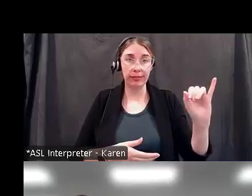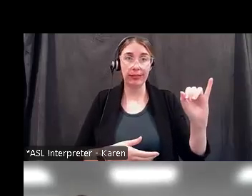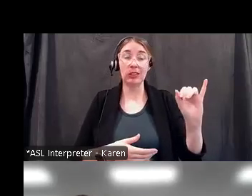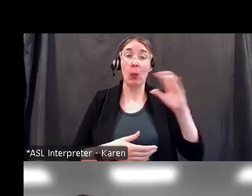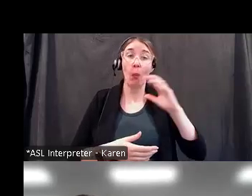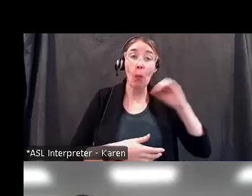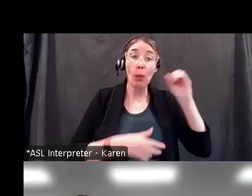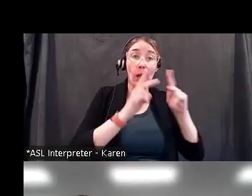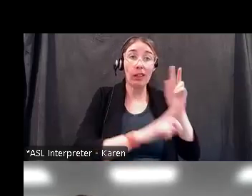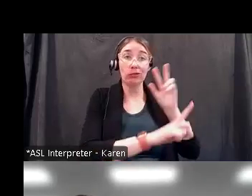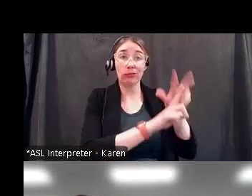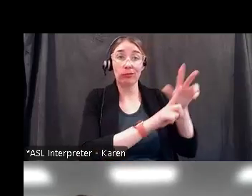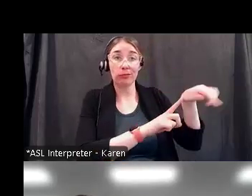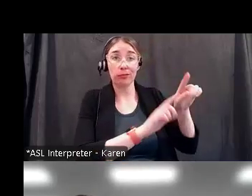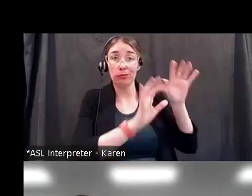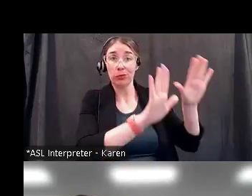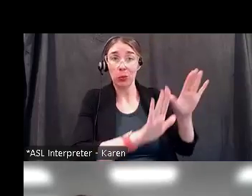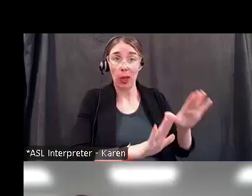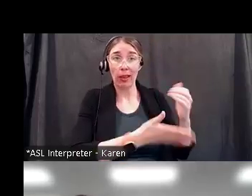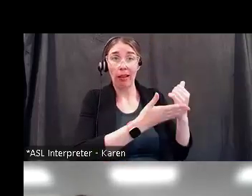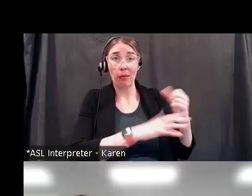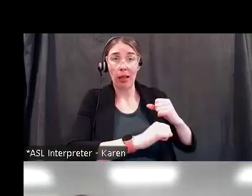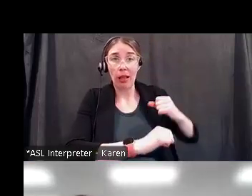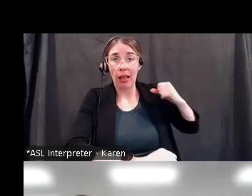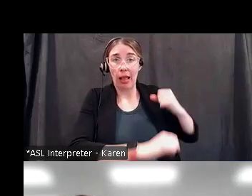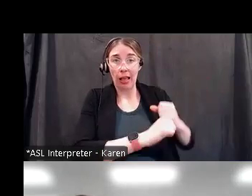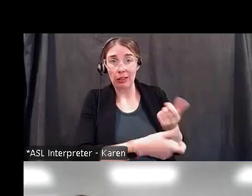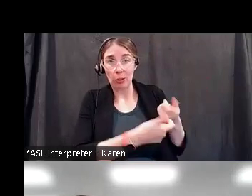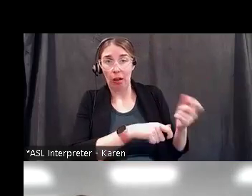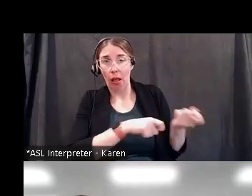which I think is really cool, we'll try to sneak in on that class and learn some of that as well.